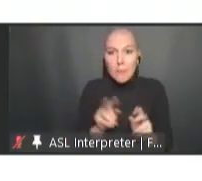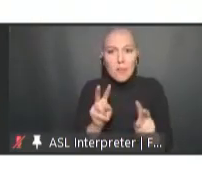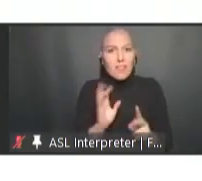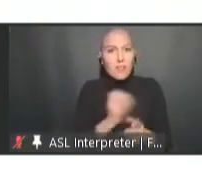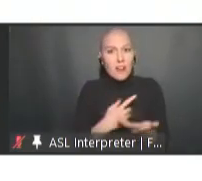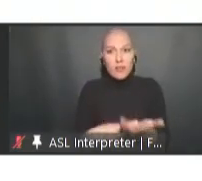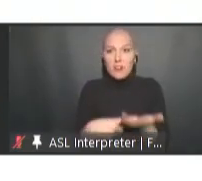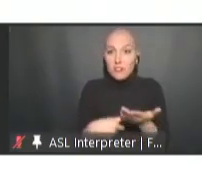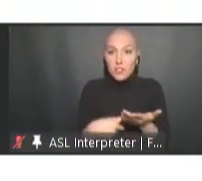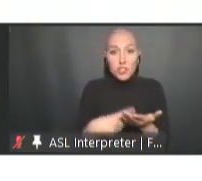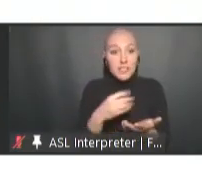Robert Hopkins: